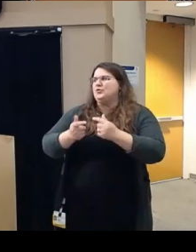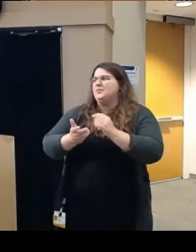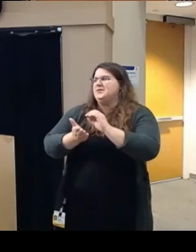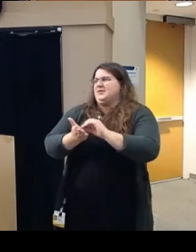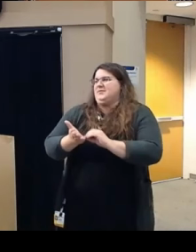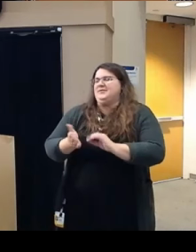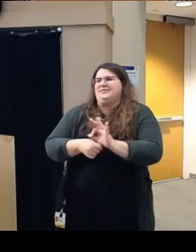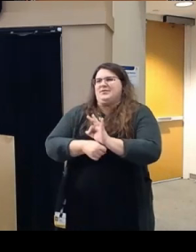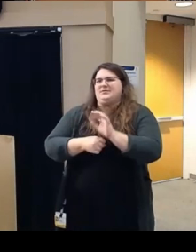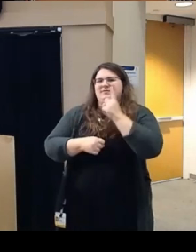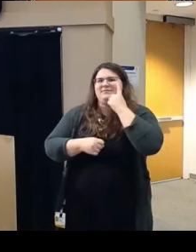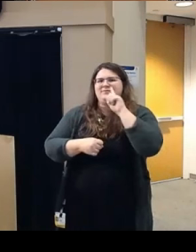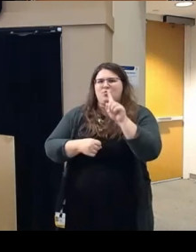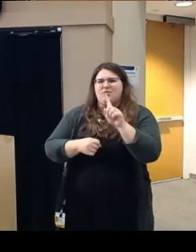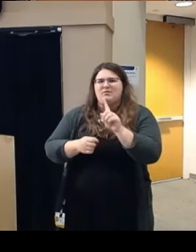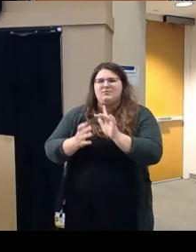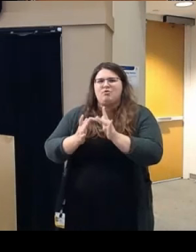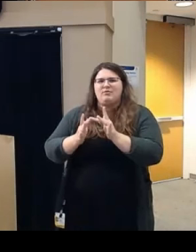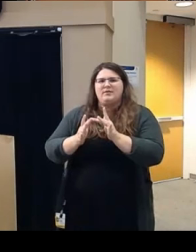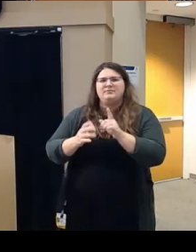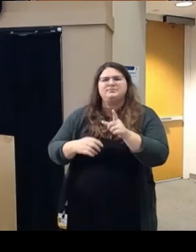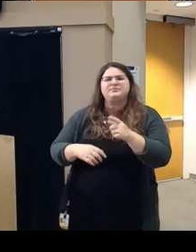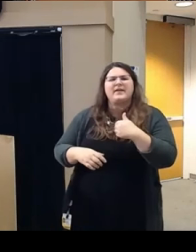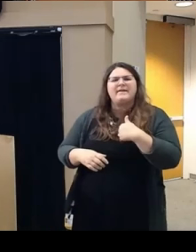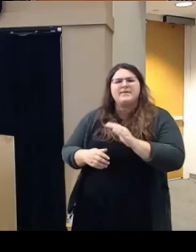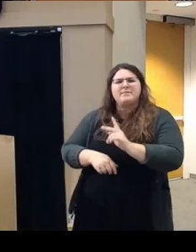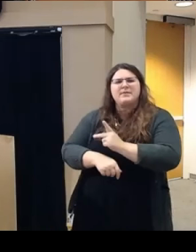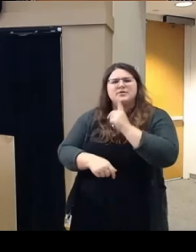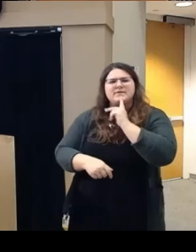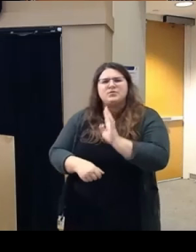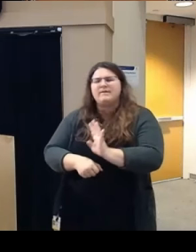I have my four patients who are scheduled for my 4:00 group and the way that you start group